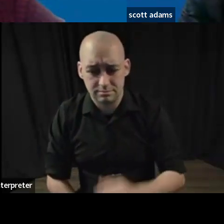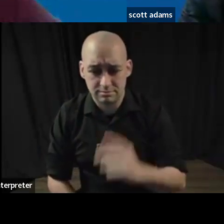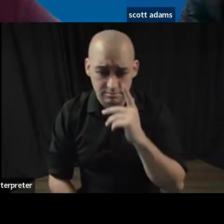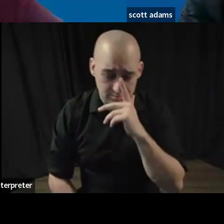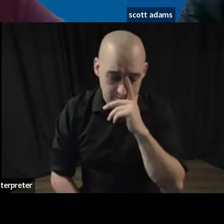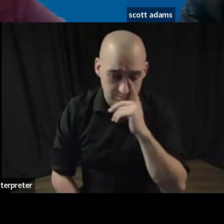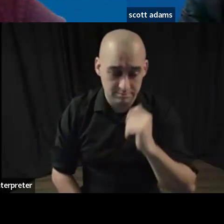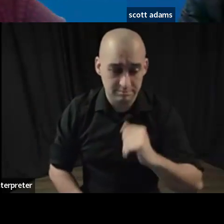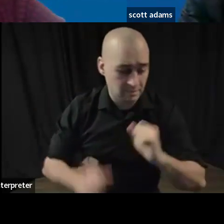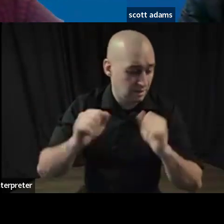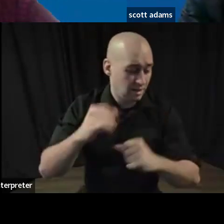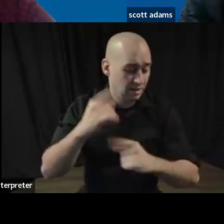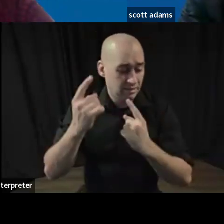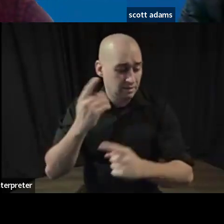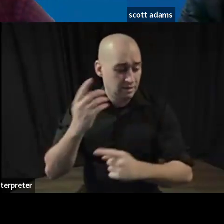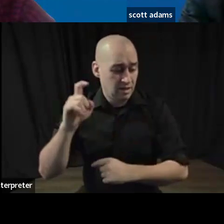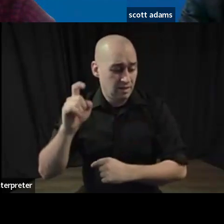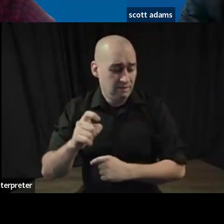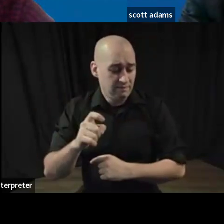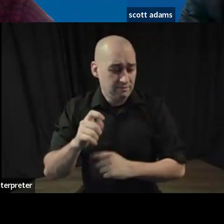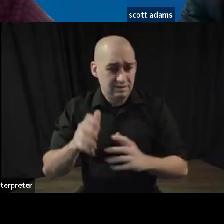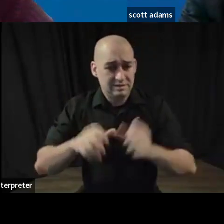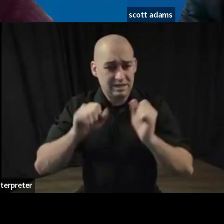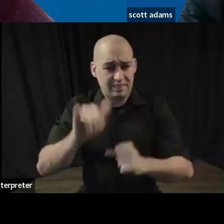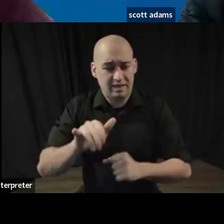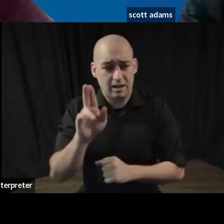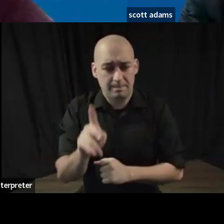Yeah, I think we have to. We might have to take that one back. But.